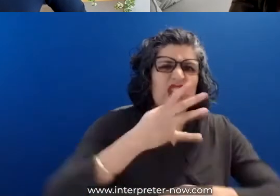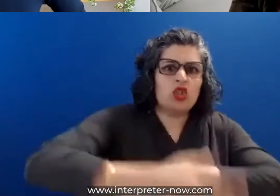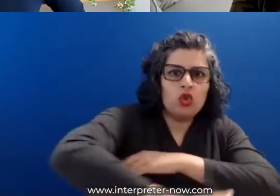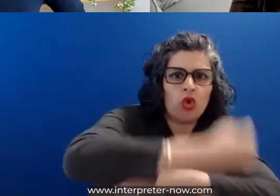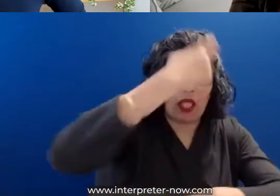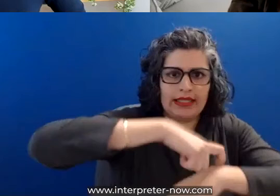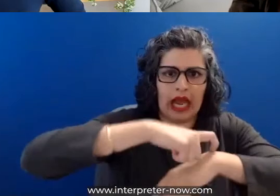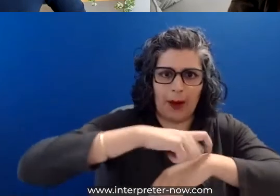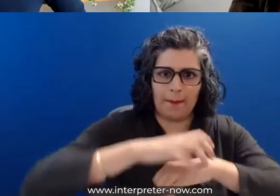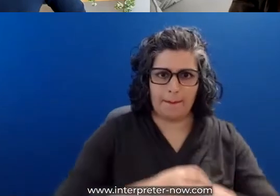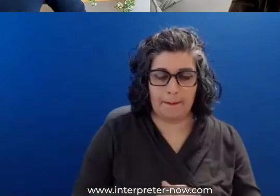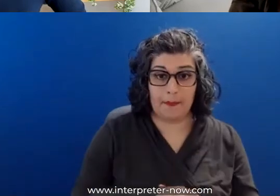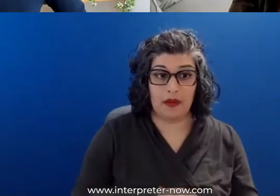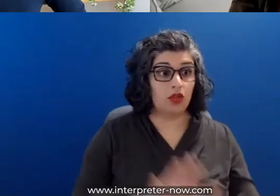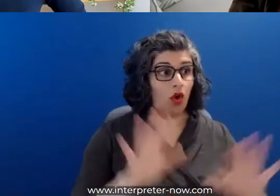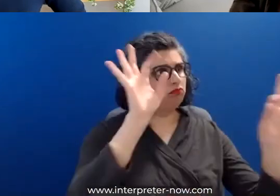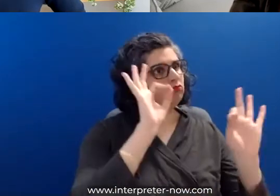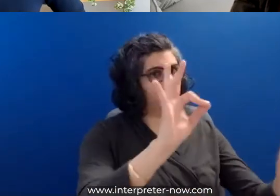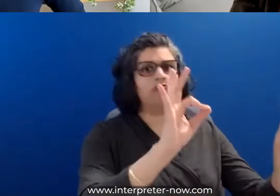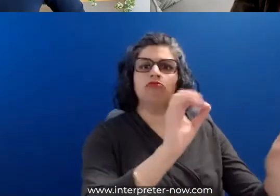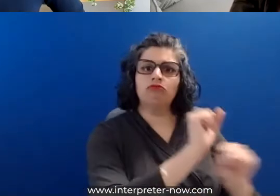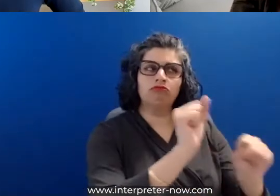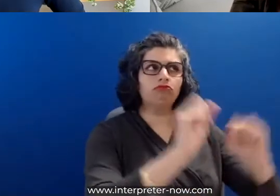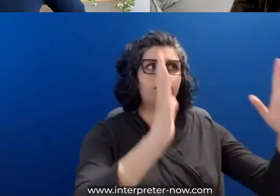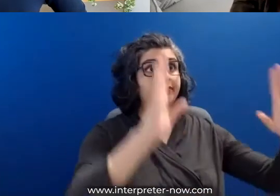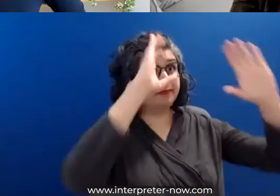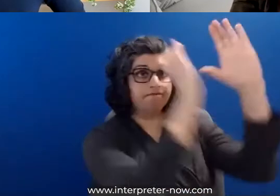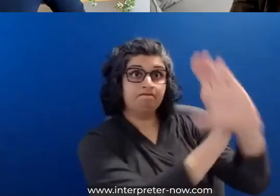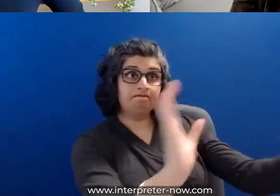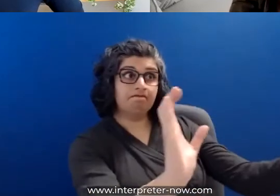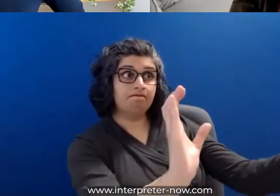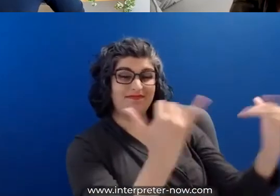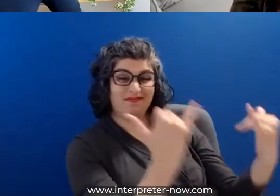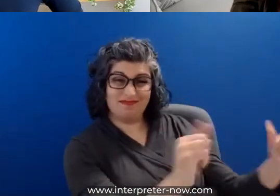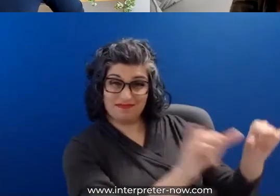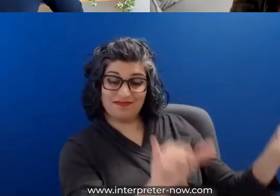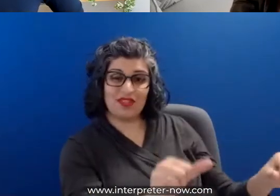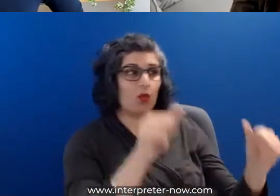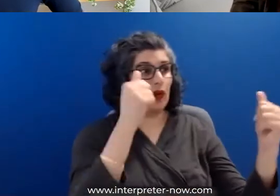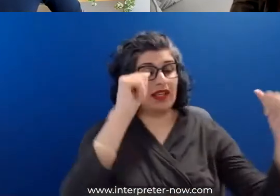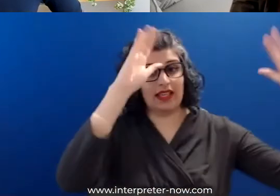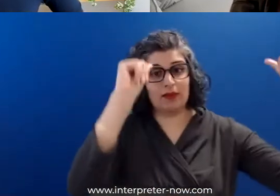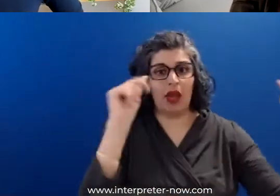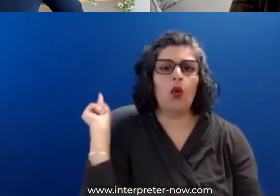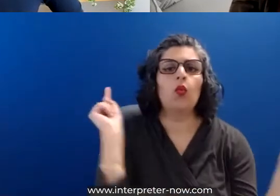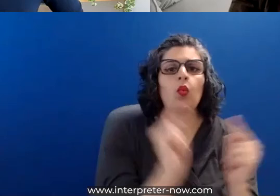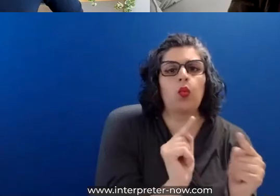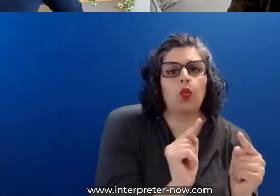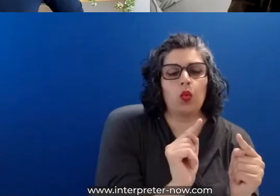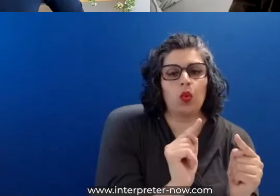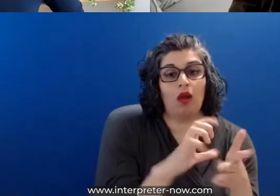So if an ideal worker, in our current system, is expected to minimize, reduce, or even eliminate